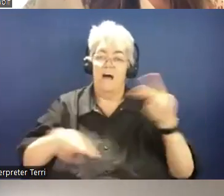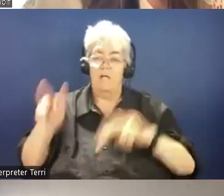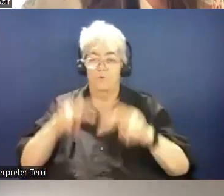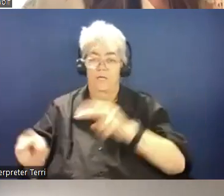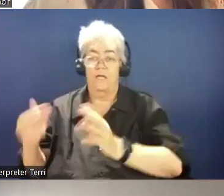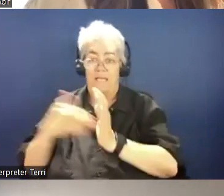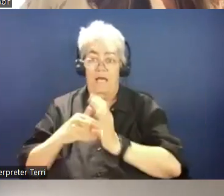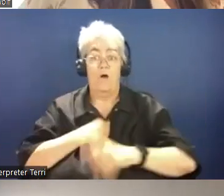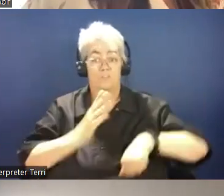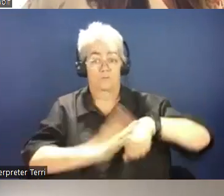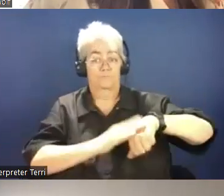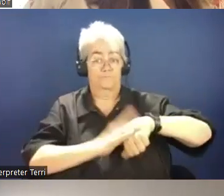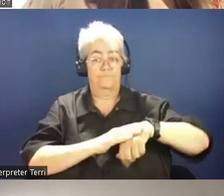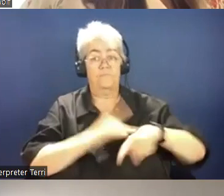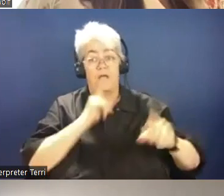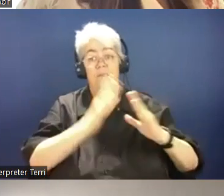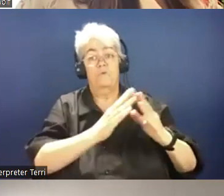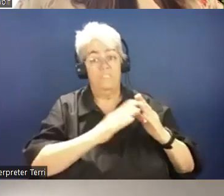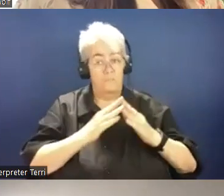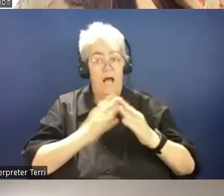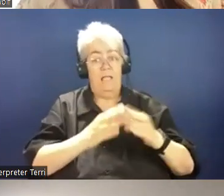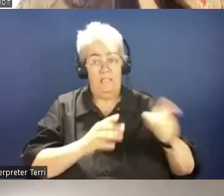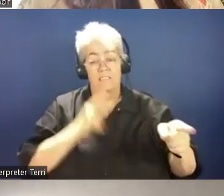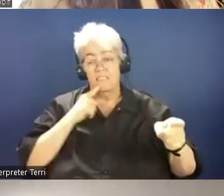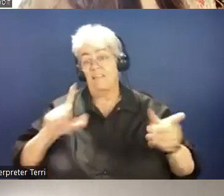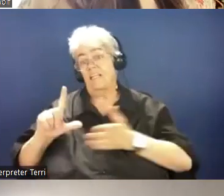on notice. That the intent from the legislature and the advocates